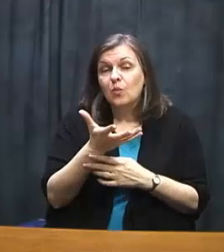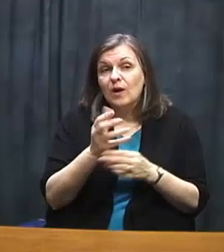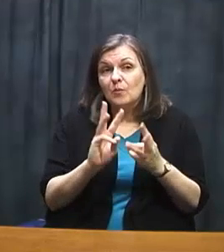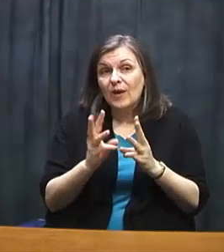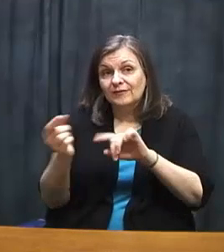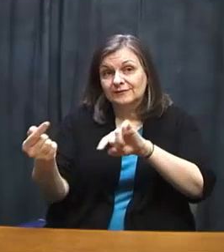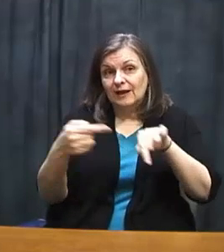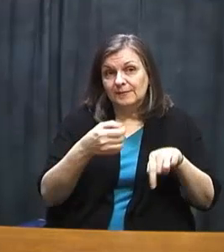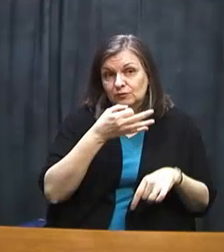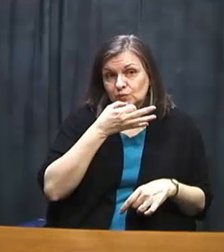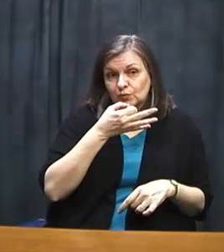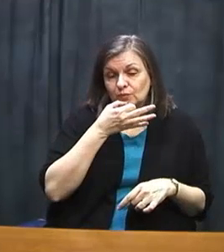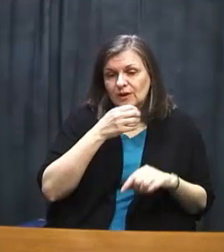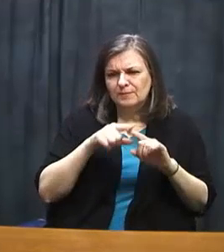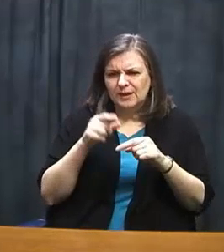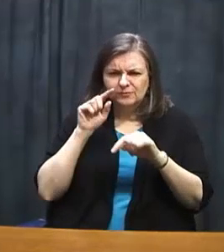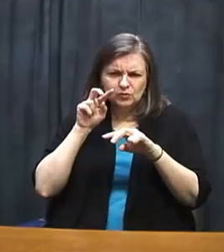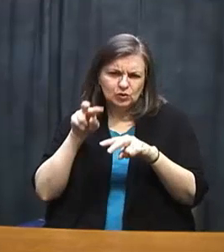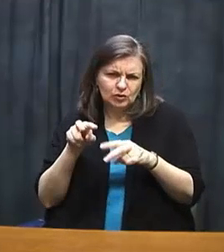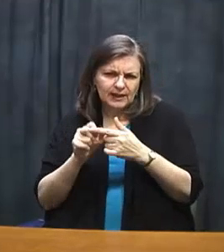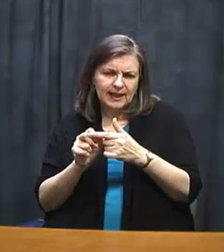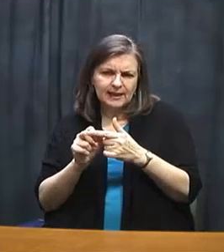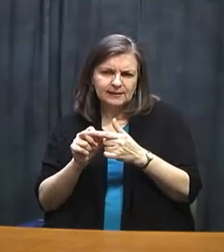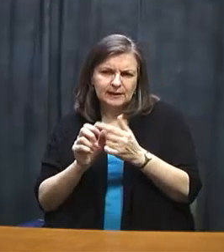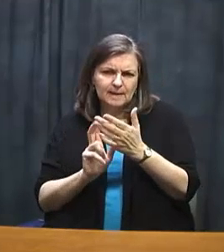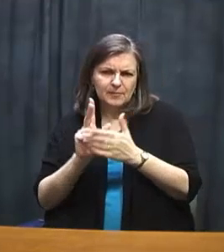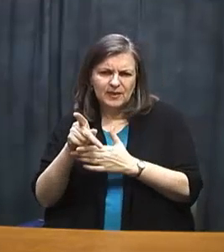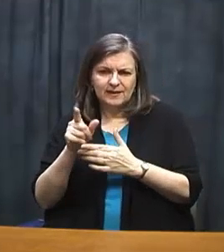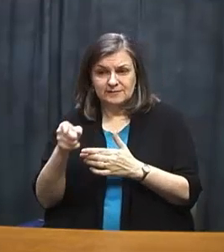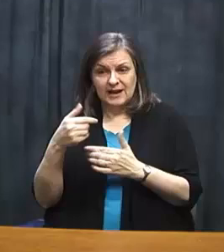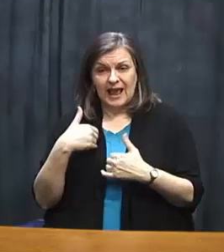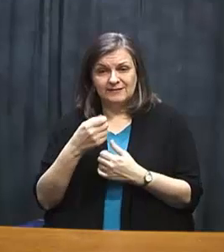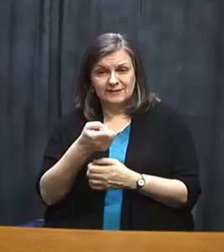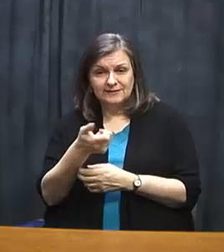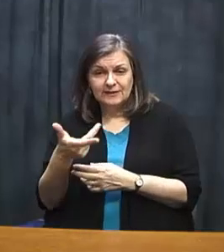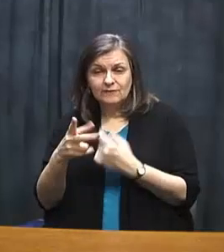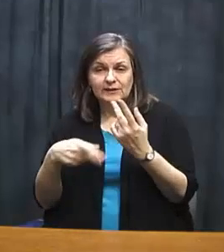but when we look in plants we actually have several different types of buds -- the axillary